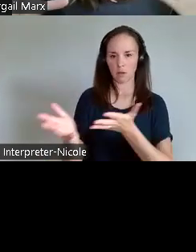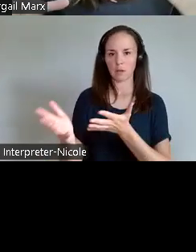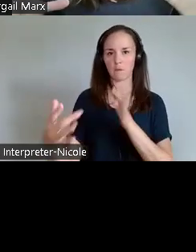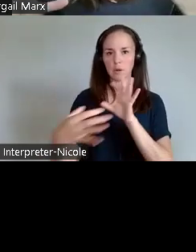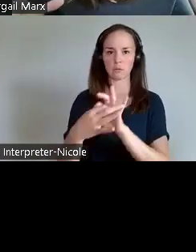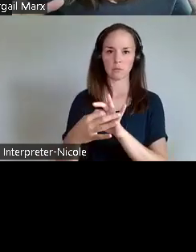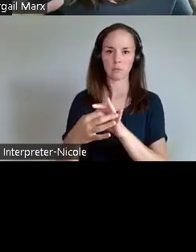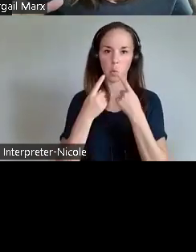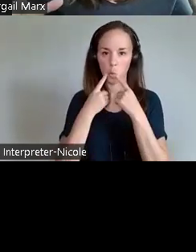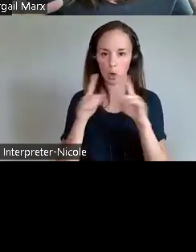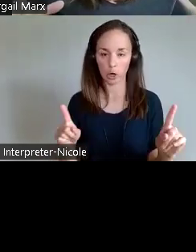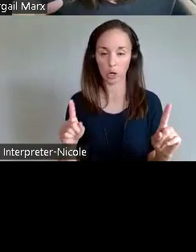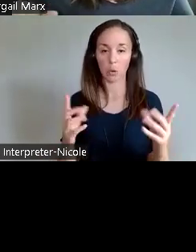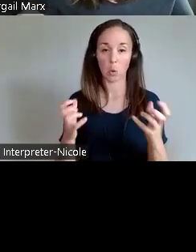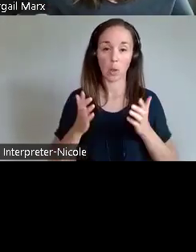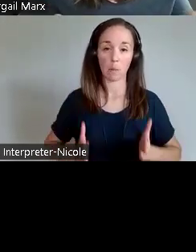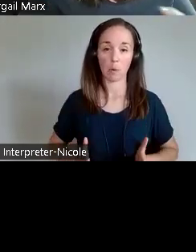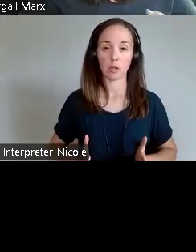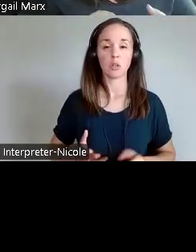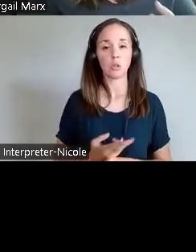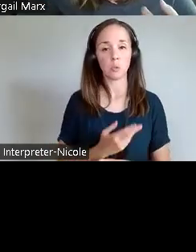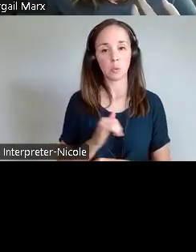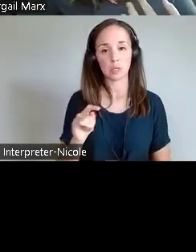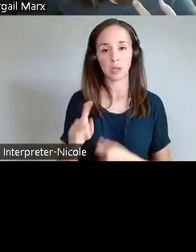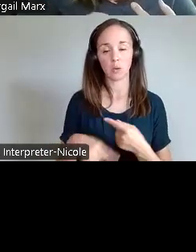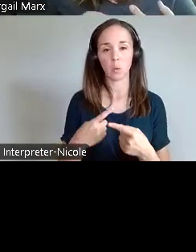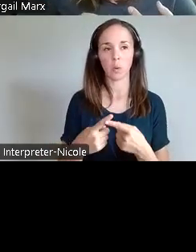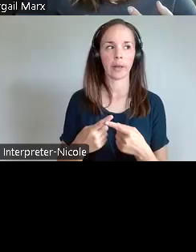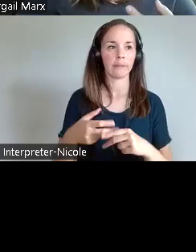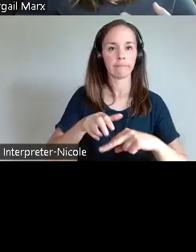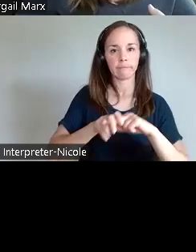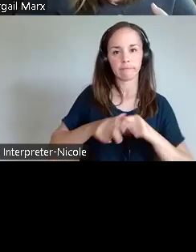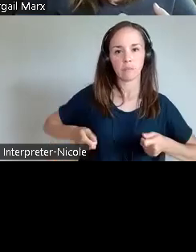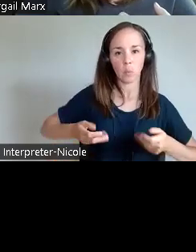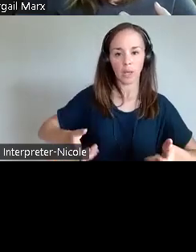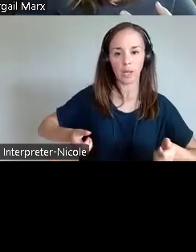So we want the person to be able to use it when they're in their wheelchair, in a recliner or